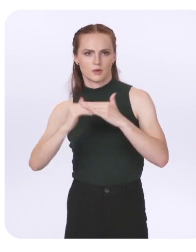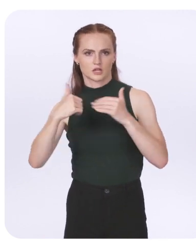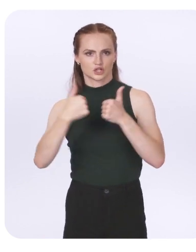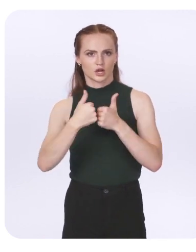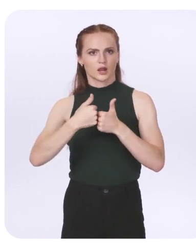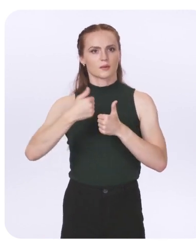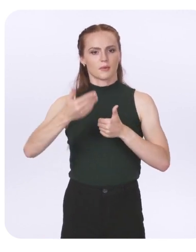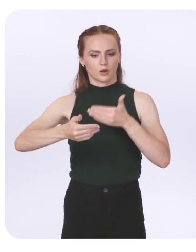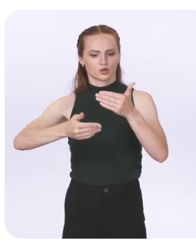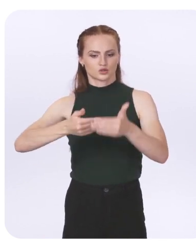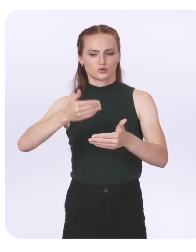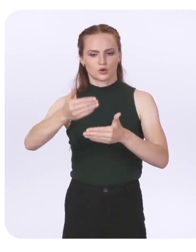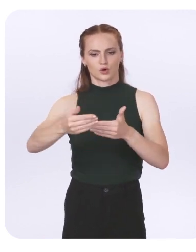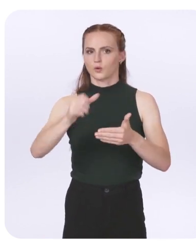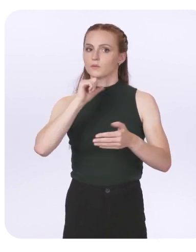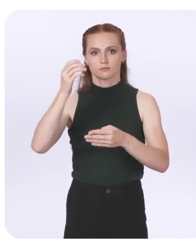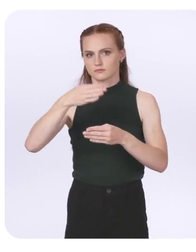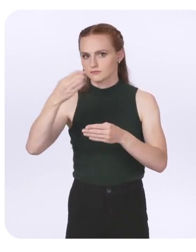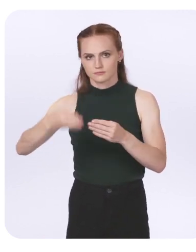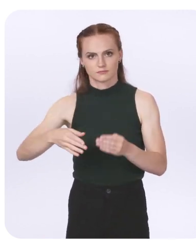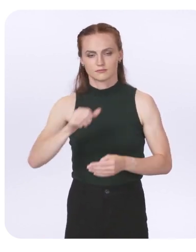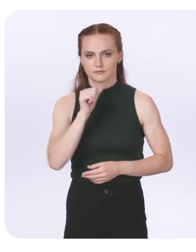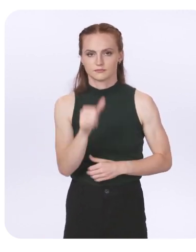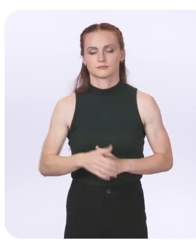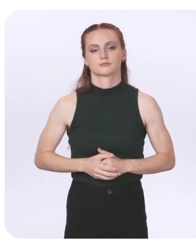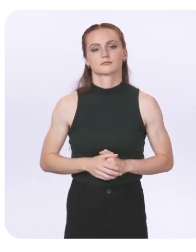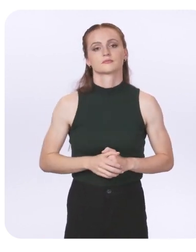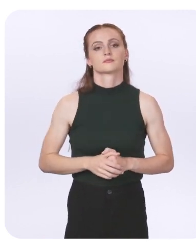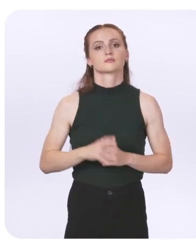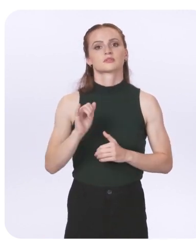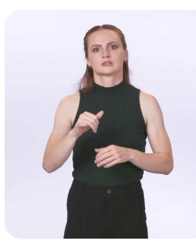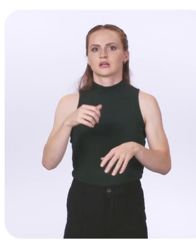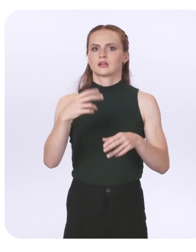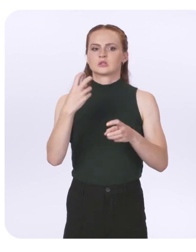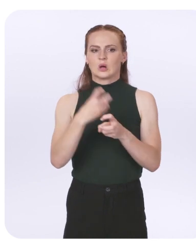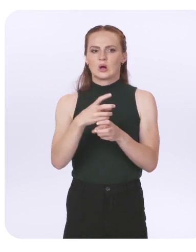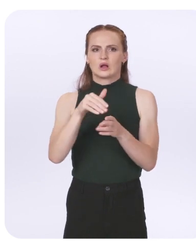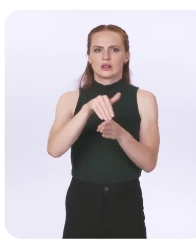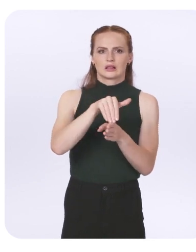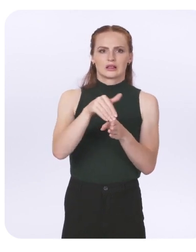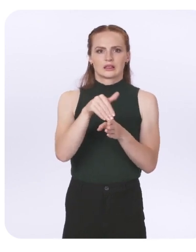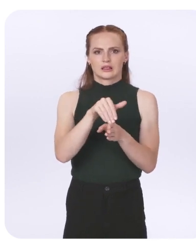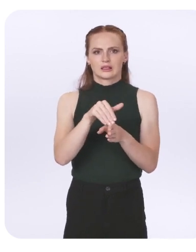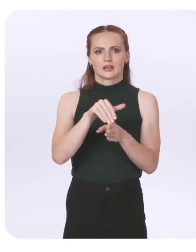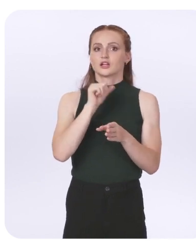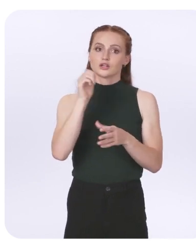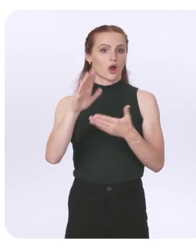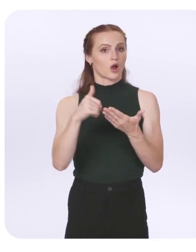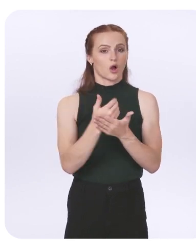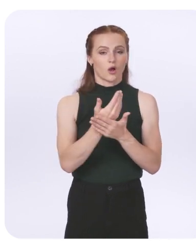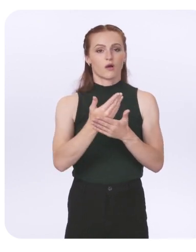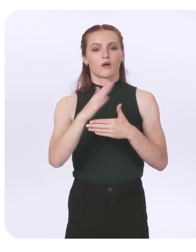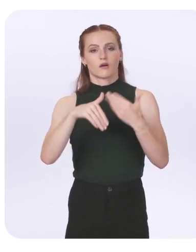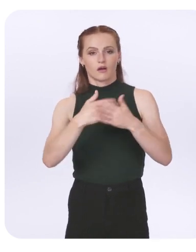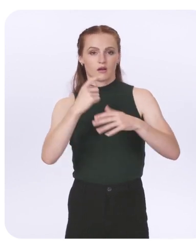This is a hard line to walk cause you don’t want to spend time crunching every nanosecond out of a new feature